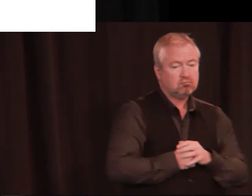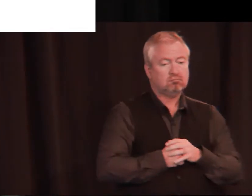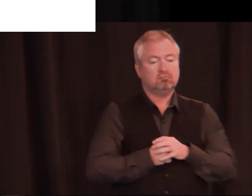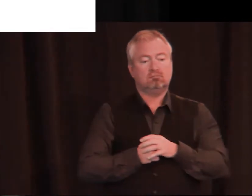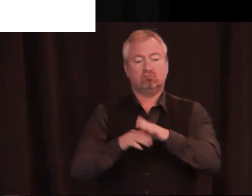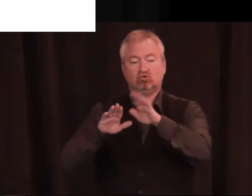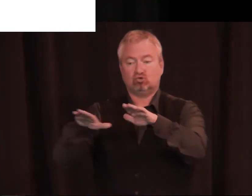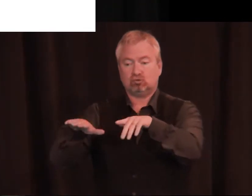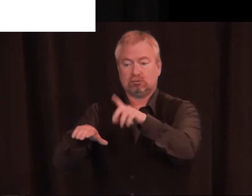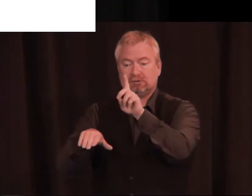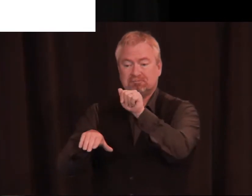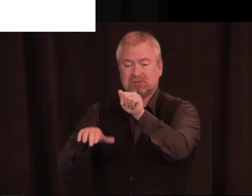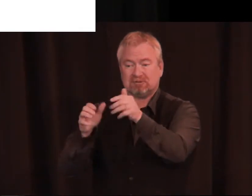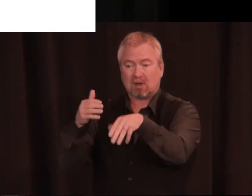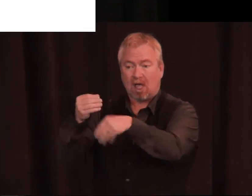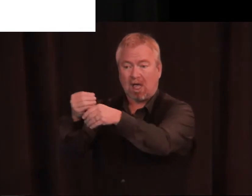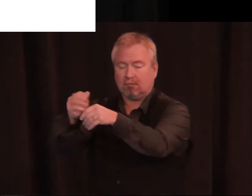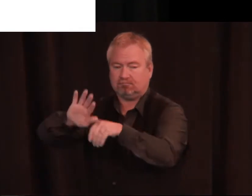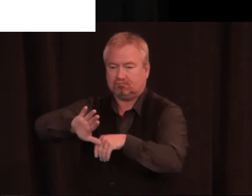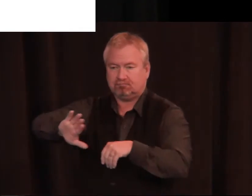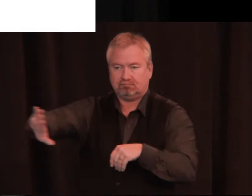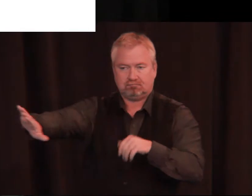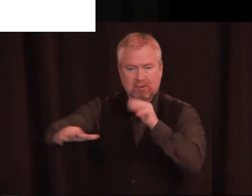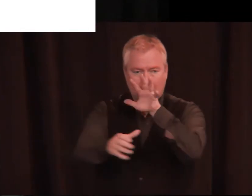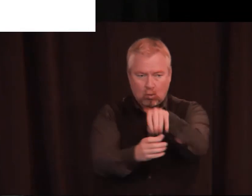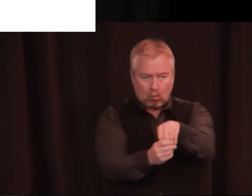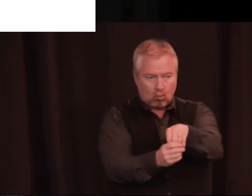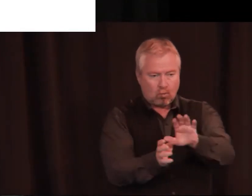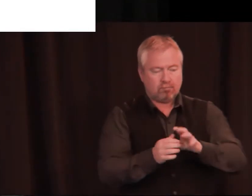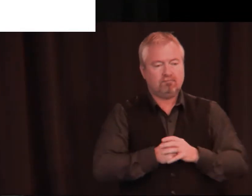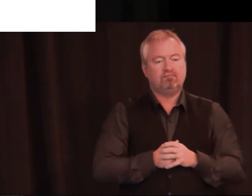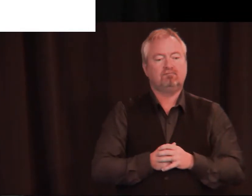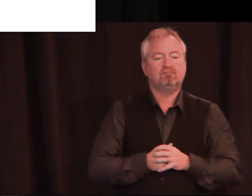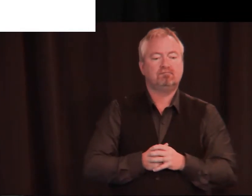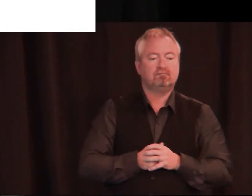and then we only - if we did have kids with cochlear implants